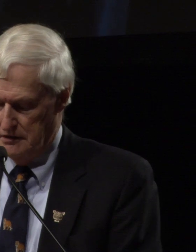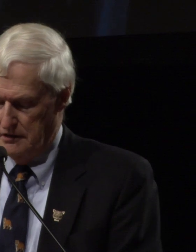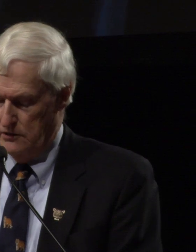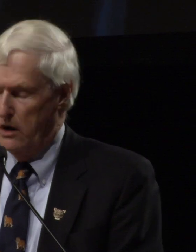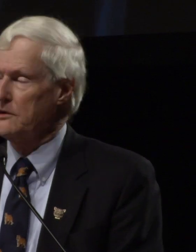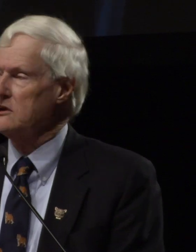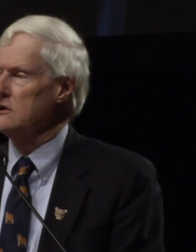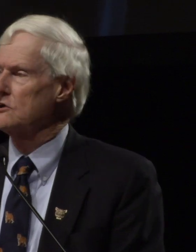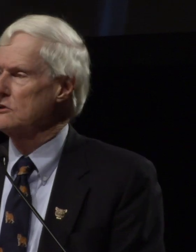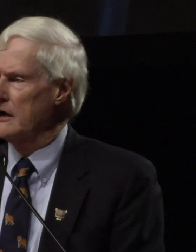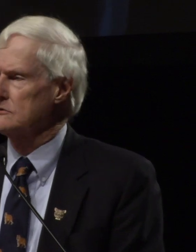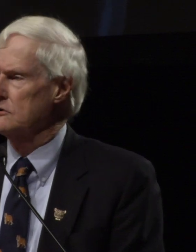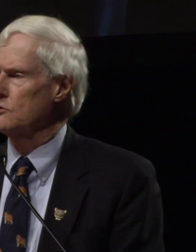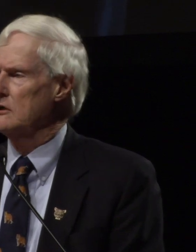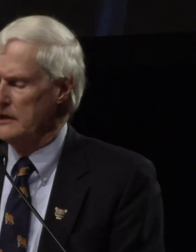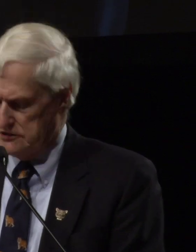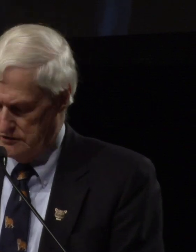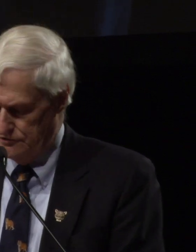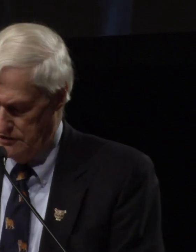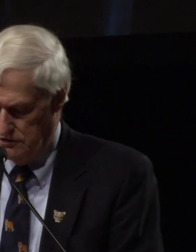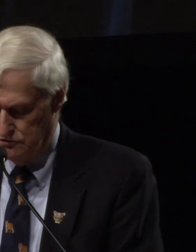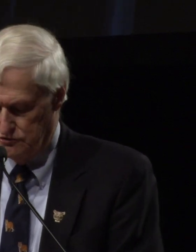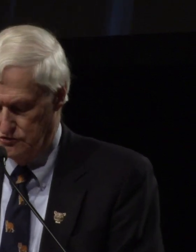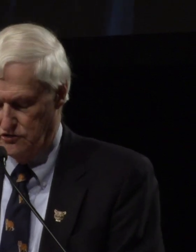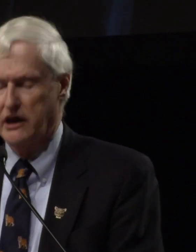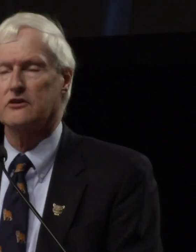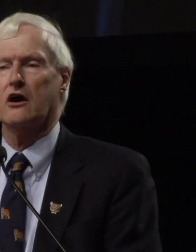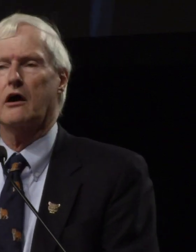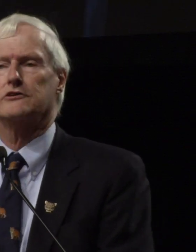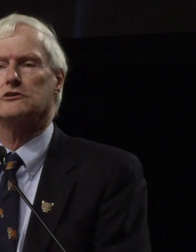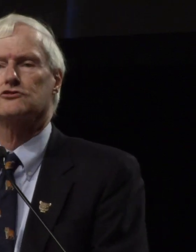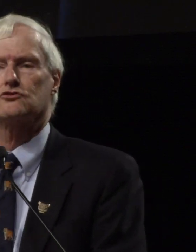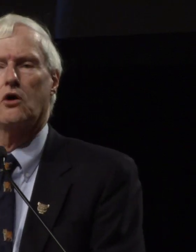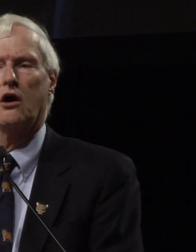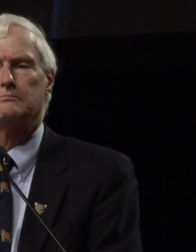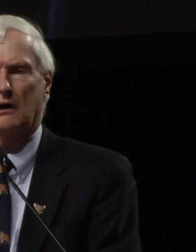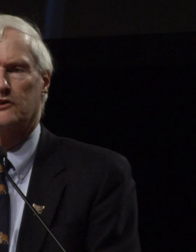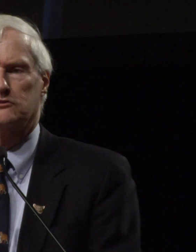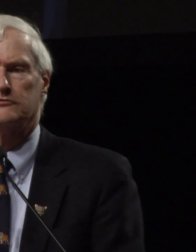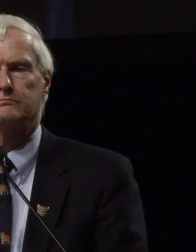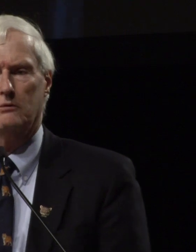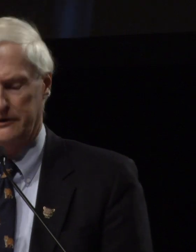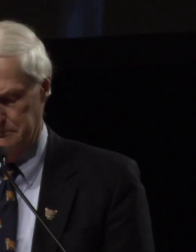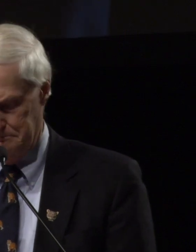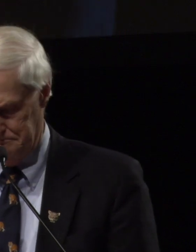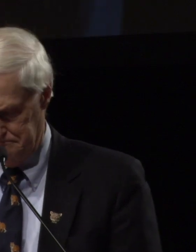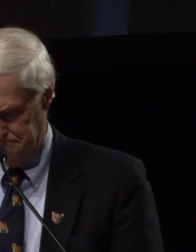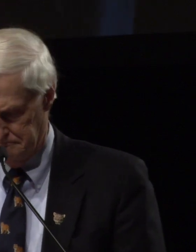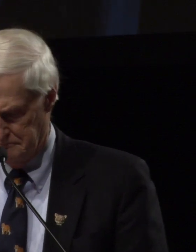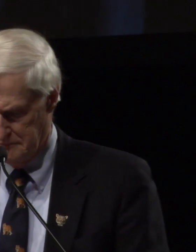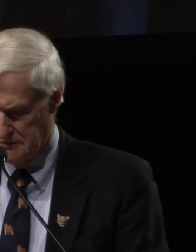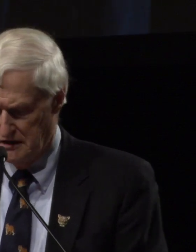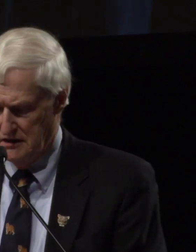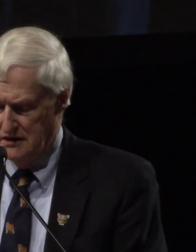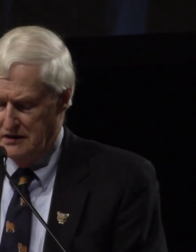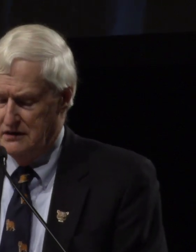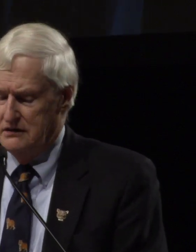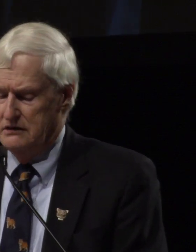WHAT WE NEED TO DO COLLECTIVELY TO SUSTAIN RIT'S STRONG POSITIVE MOMENTUM.